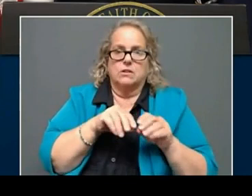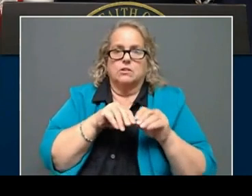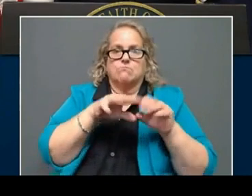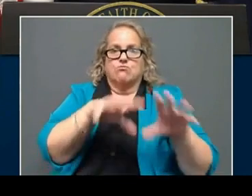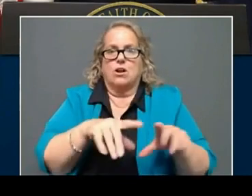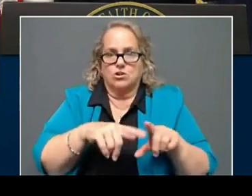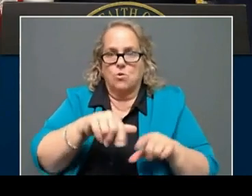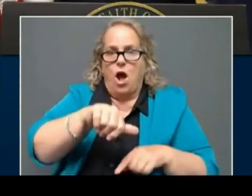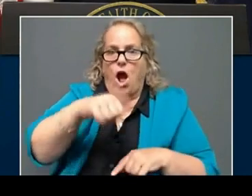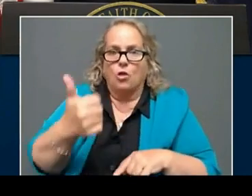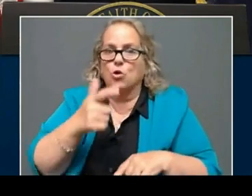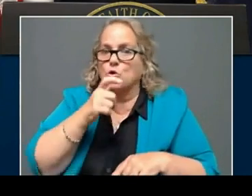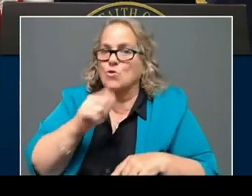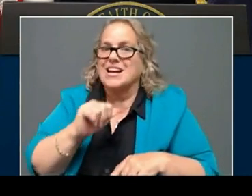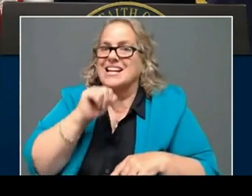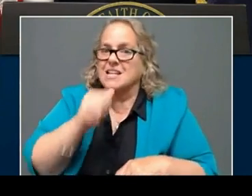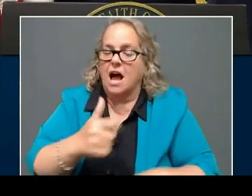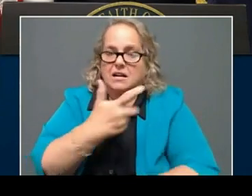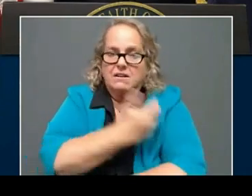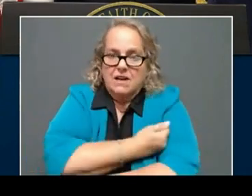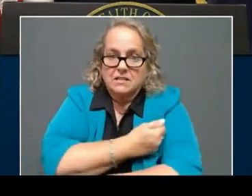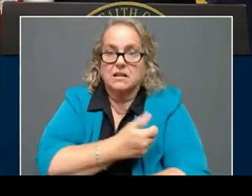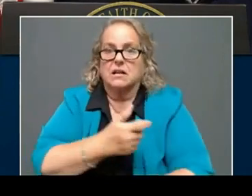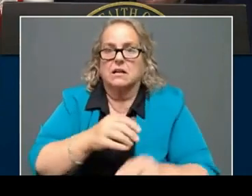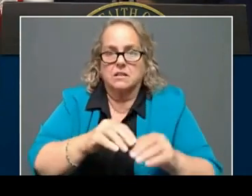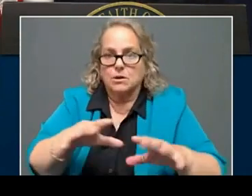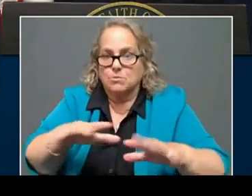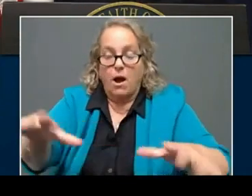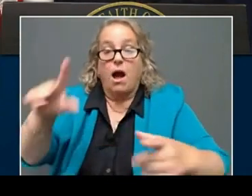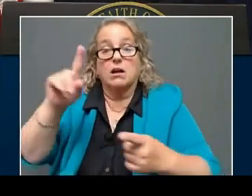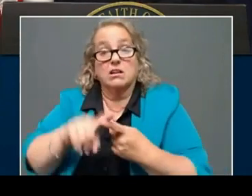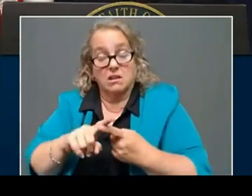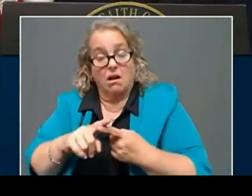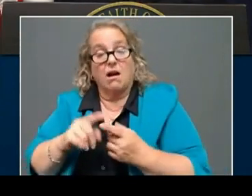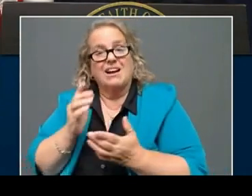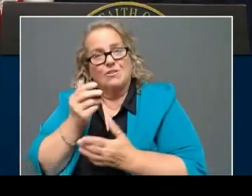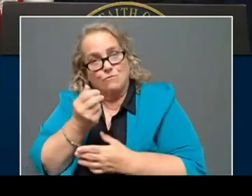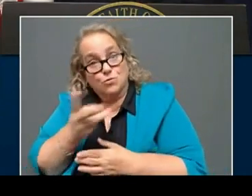smaller level of vaccinated individuals. And in almost every one of these, some